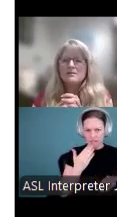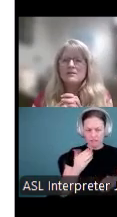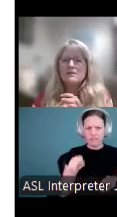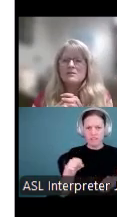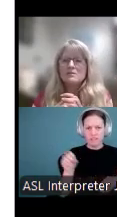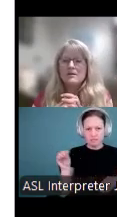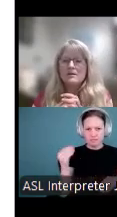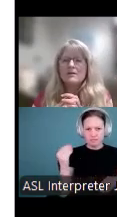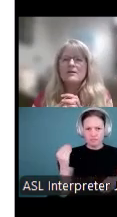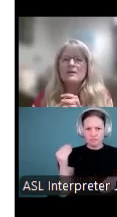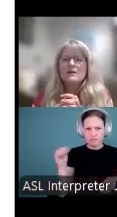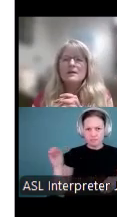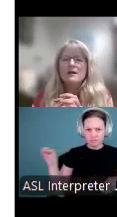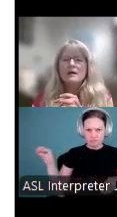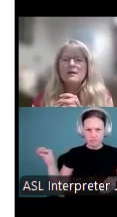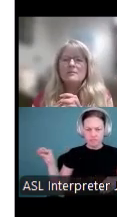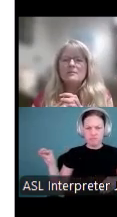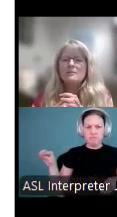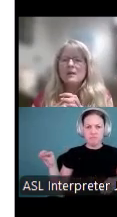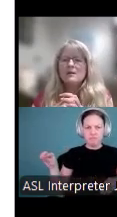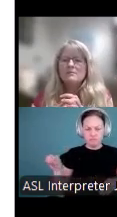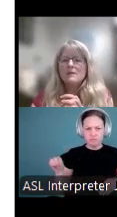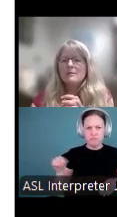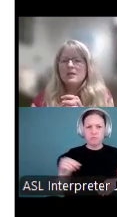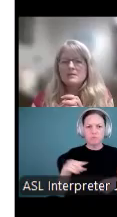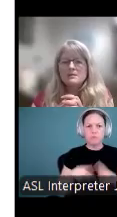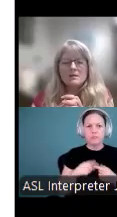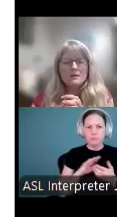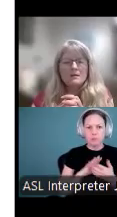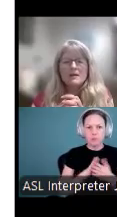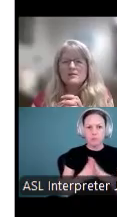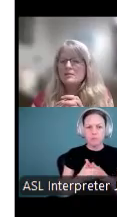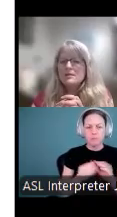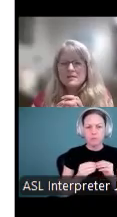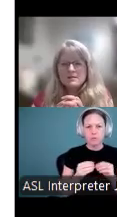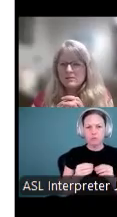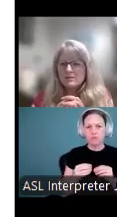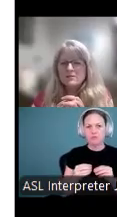they start to get stronger, maybe it's gastrointestinal